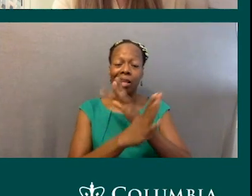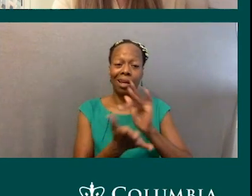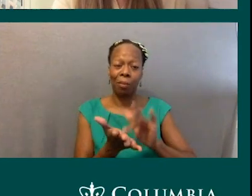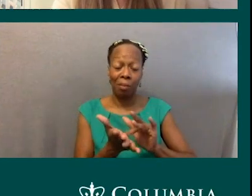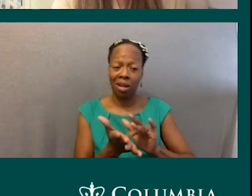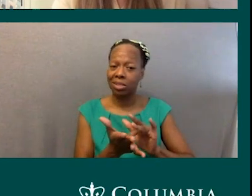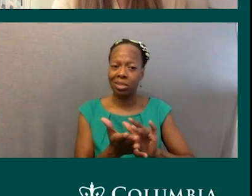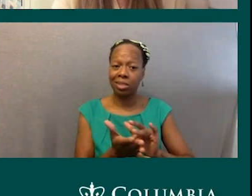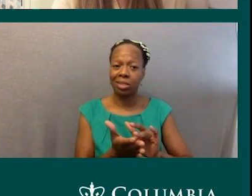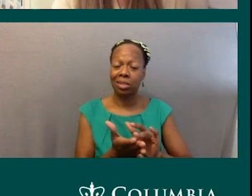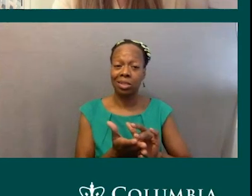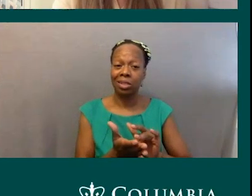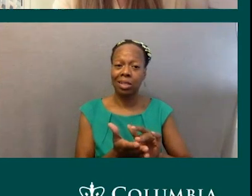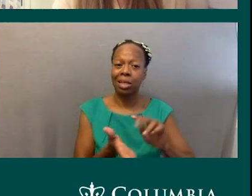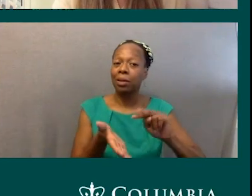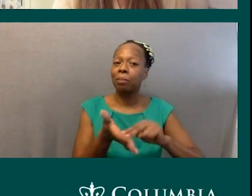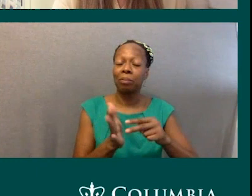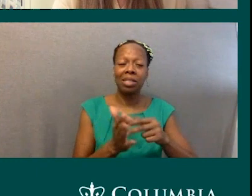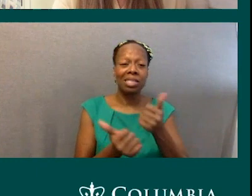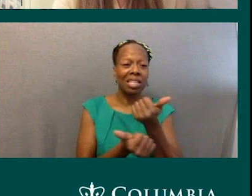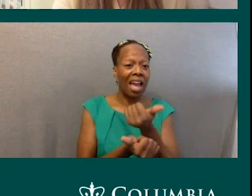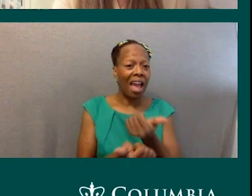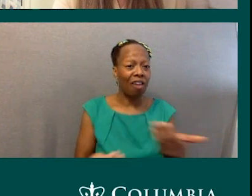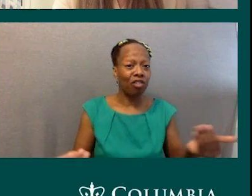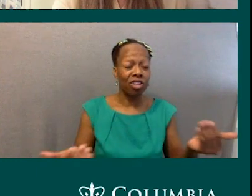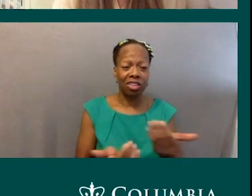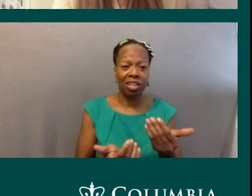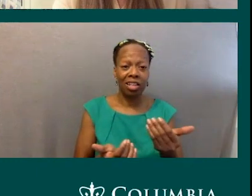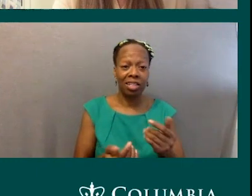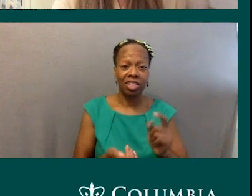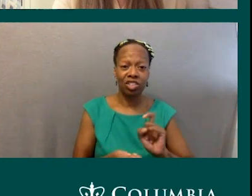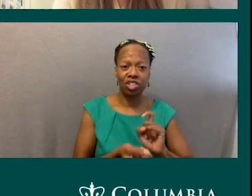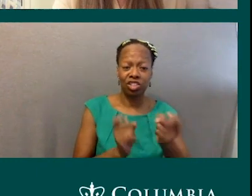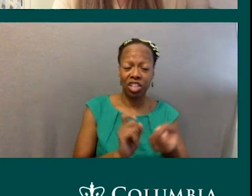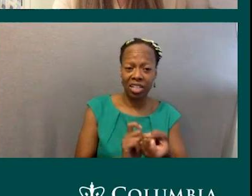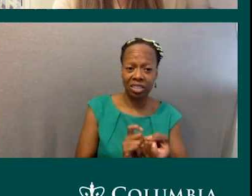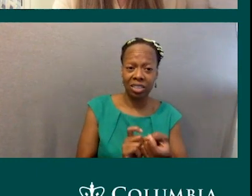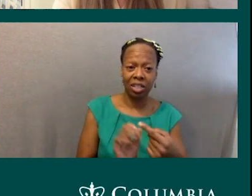And so whether it's us here in New York and at Columbia